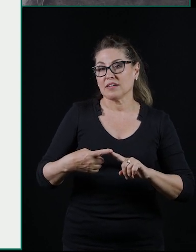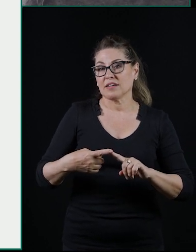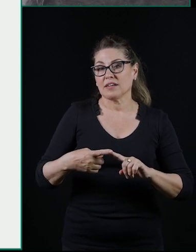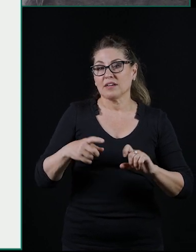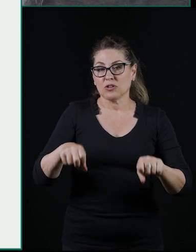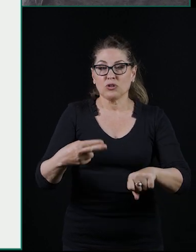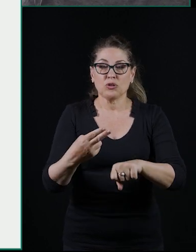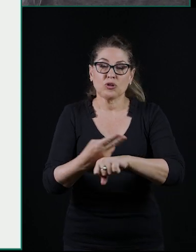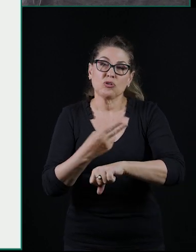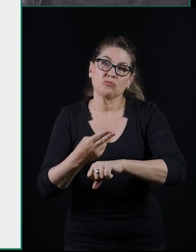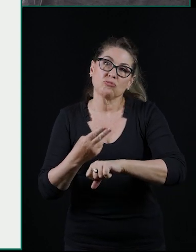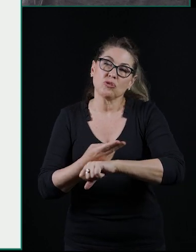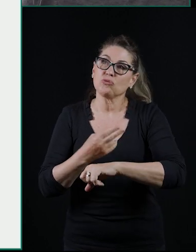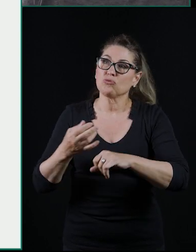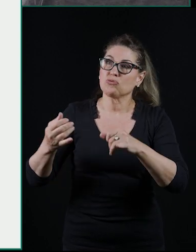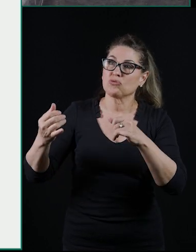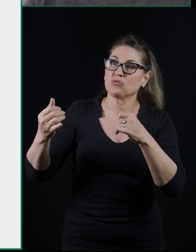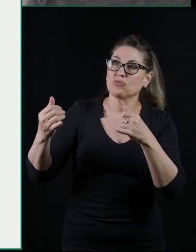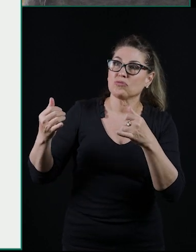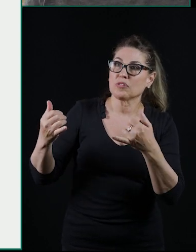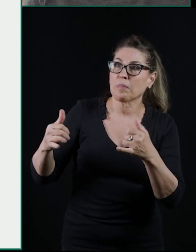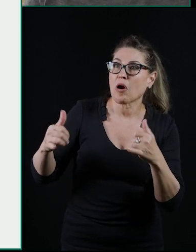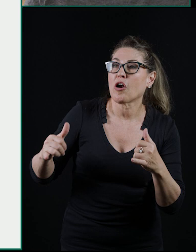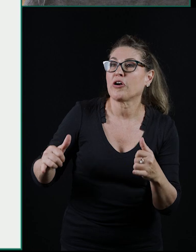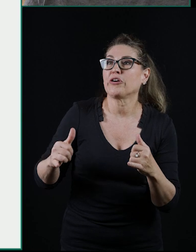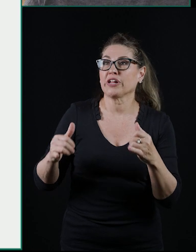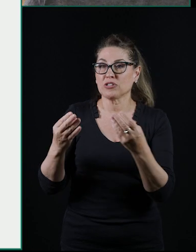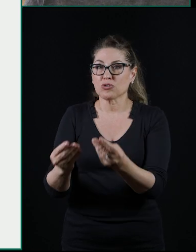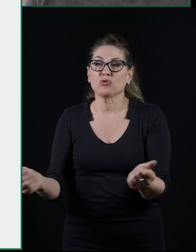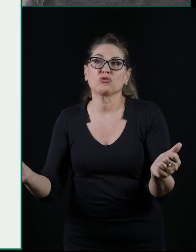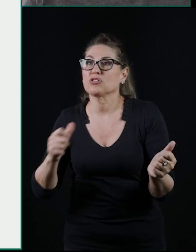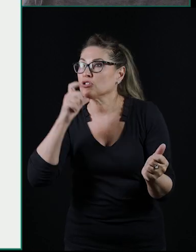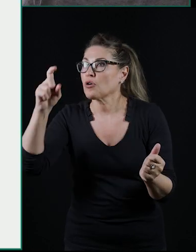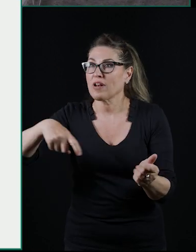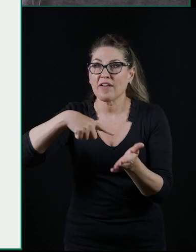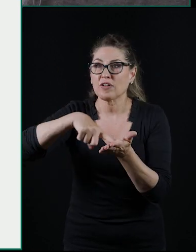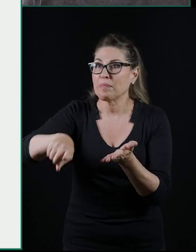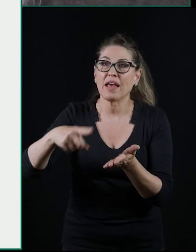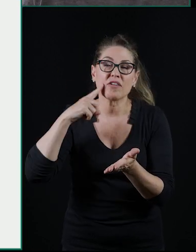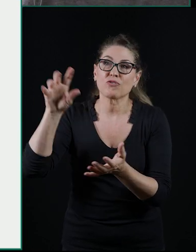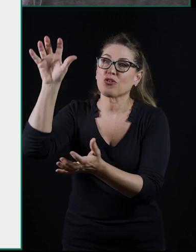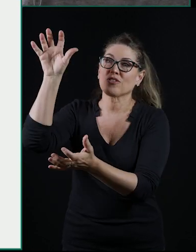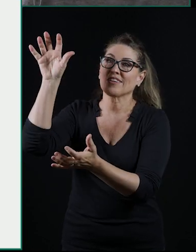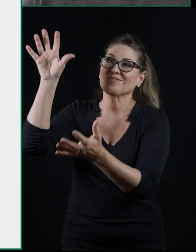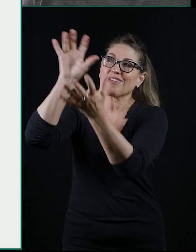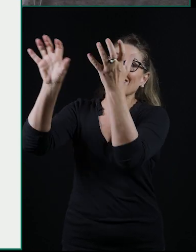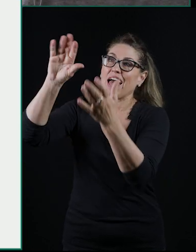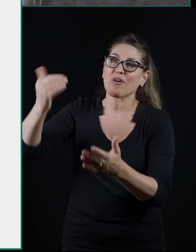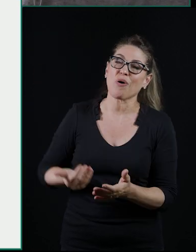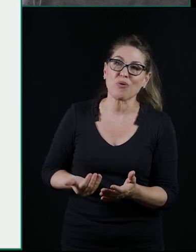Party's managed relay solutions and don't need to pay for cloud hosted dedicated servers.